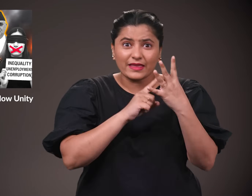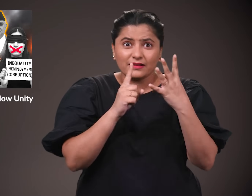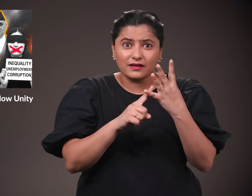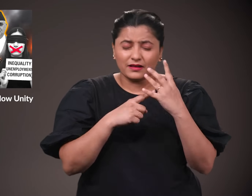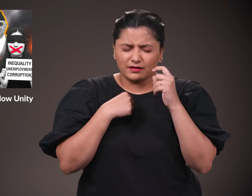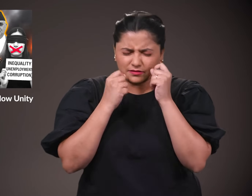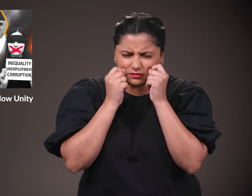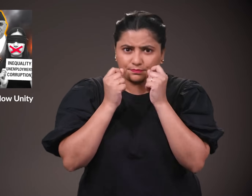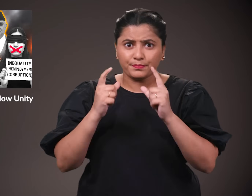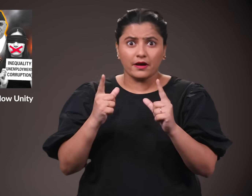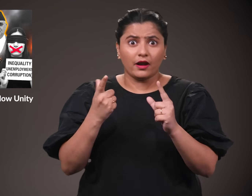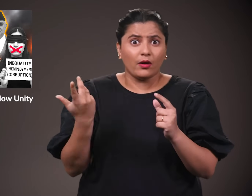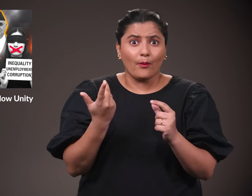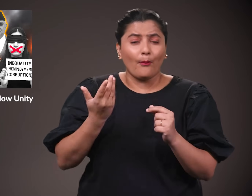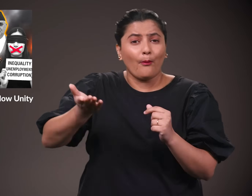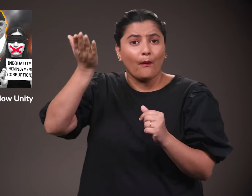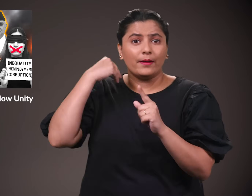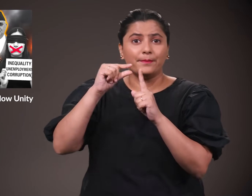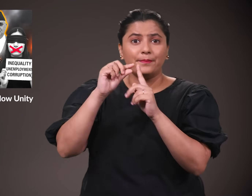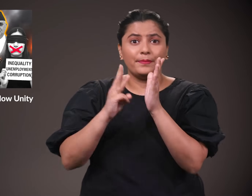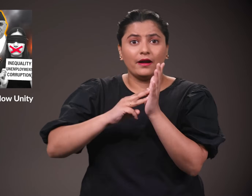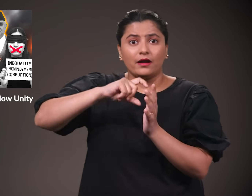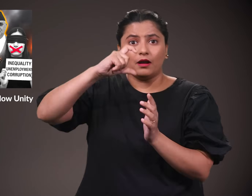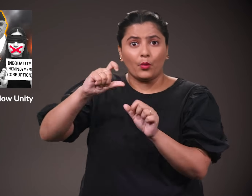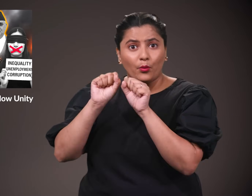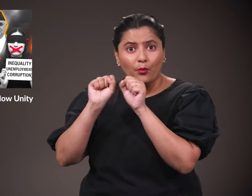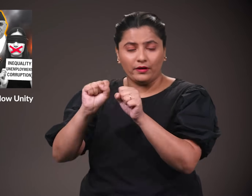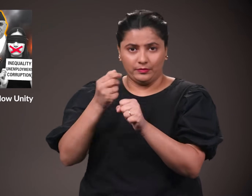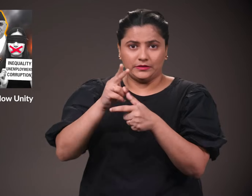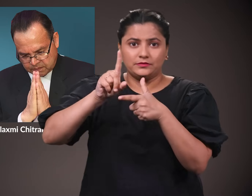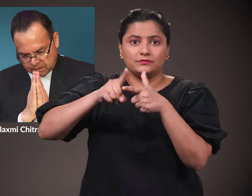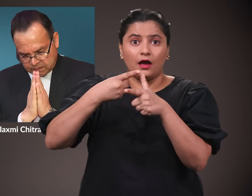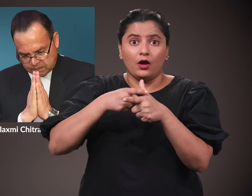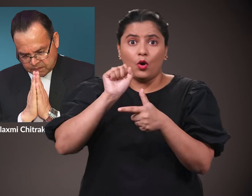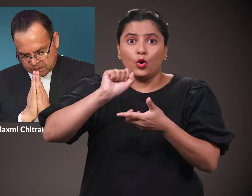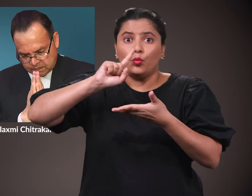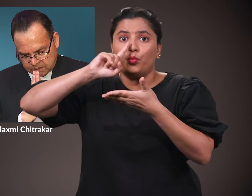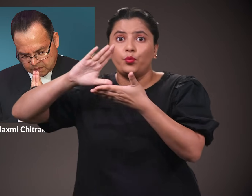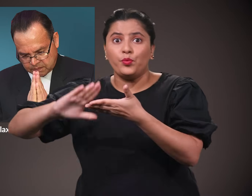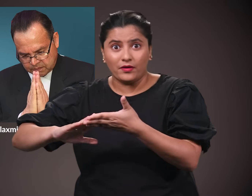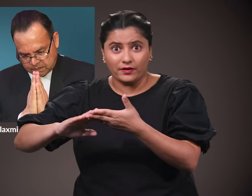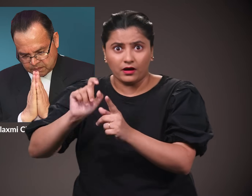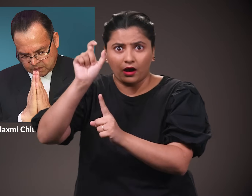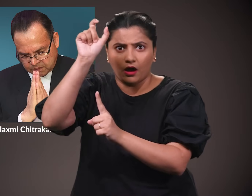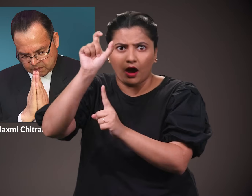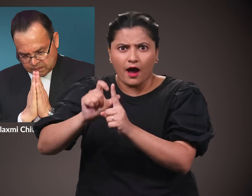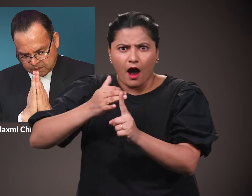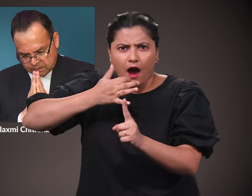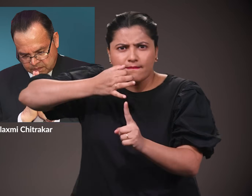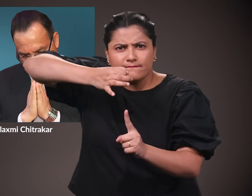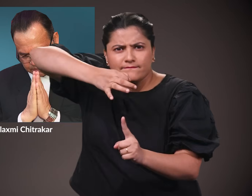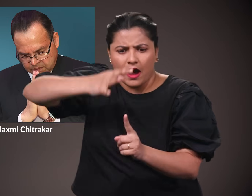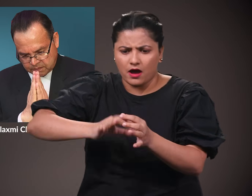4. Shockingly, former Prime Minister Jhala Nath Khanal and his wife, Rajyalaxmi Chitrakar,